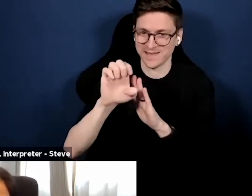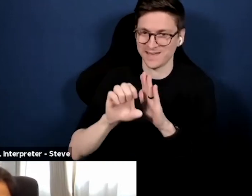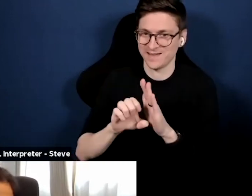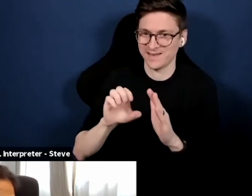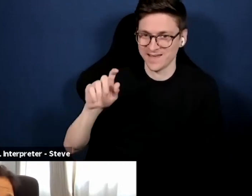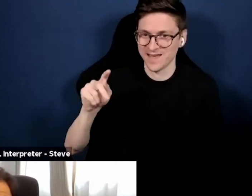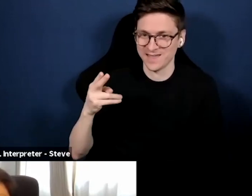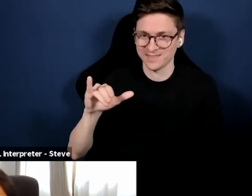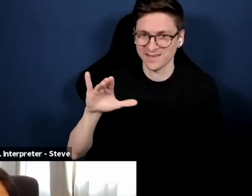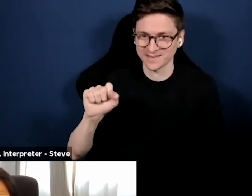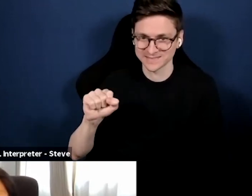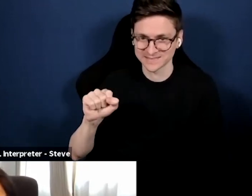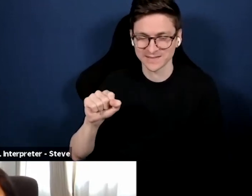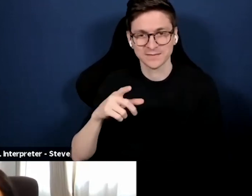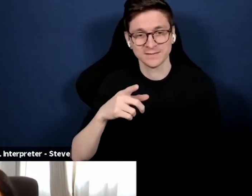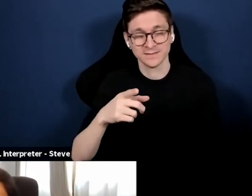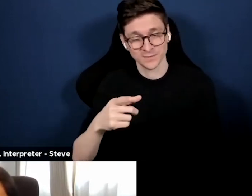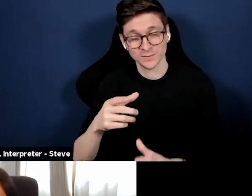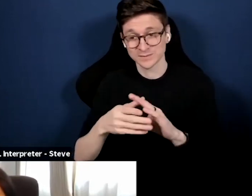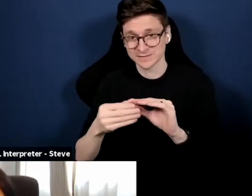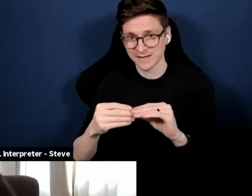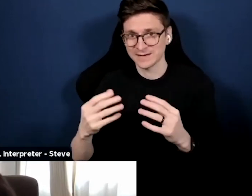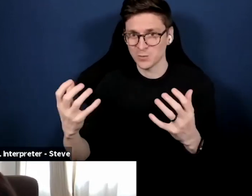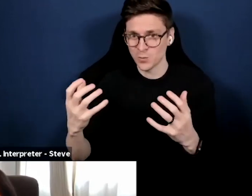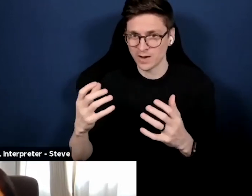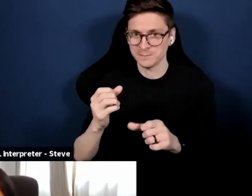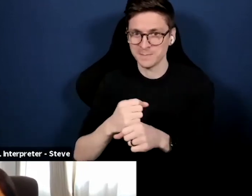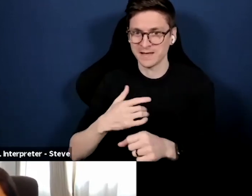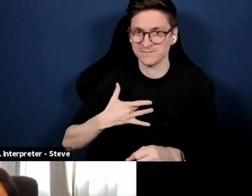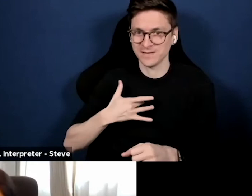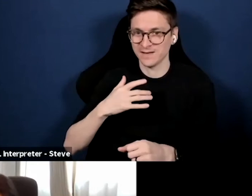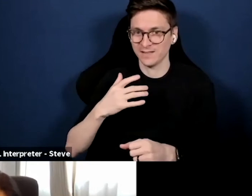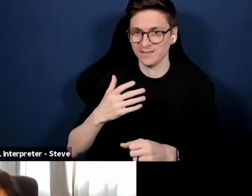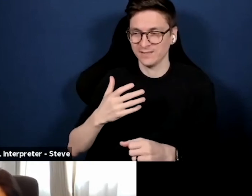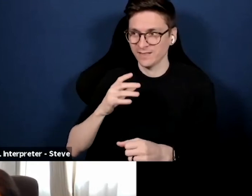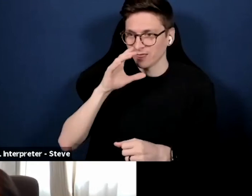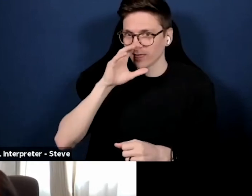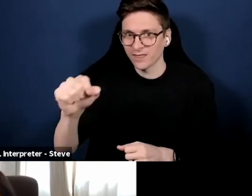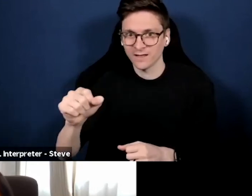very engaging so that people interact with the baby as if it was a real baby a real human